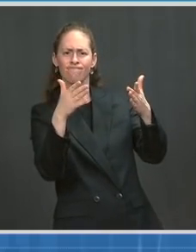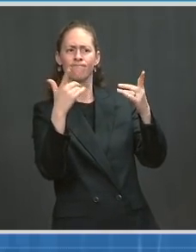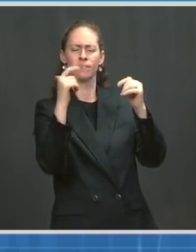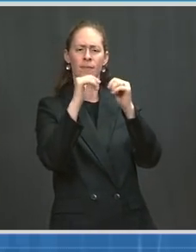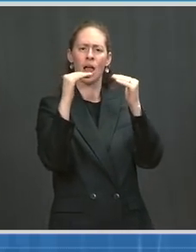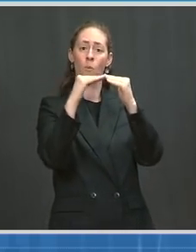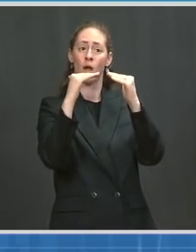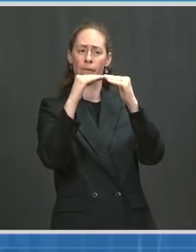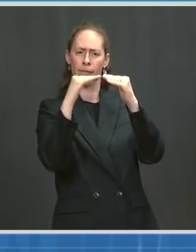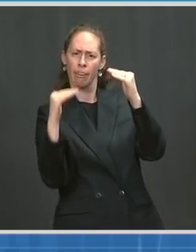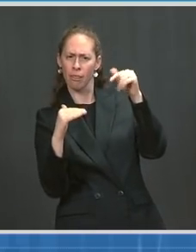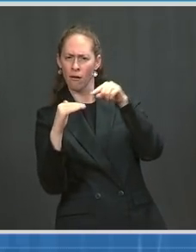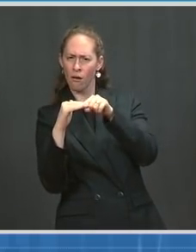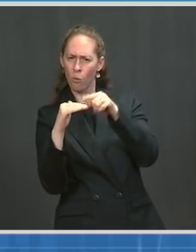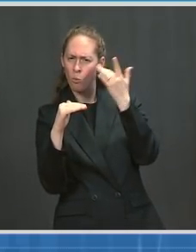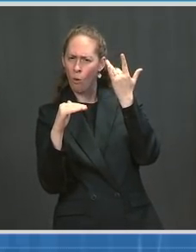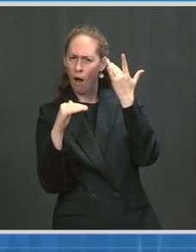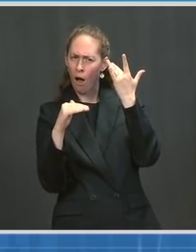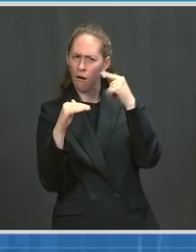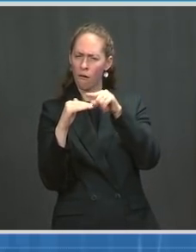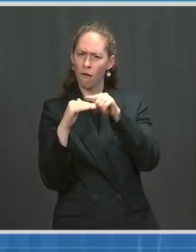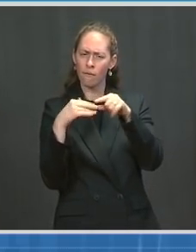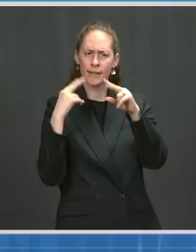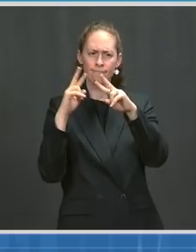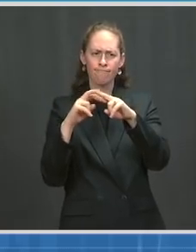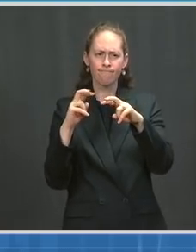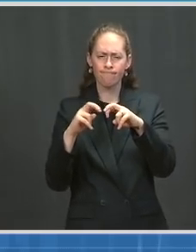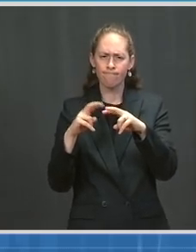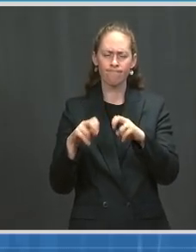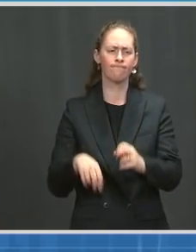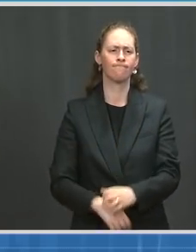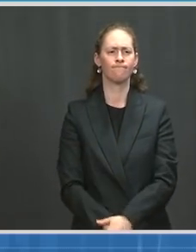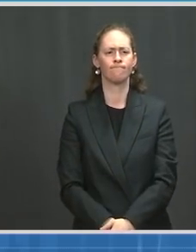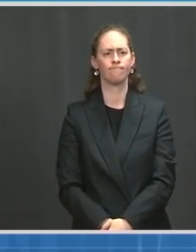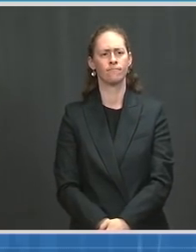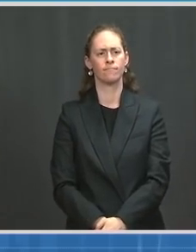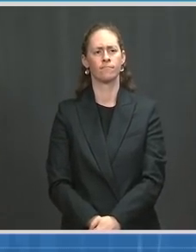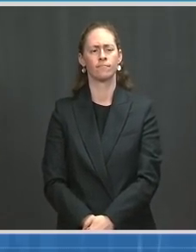that success is not just determined by how many people we get vaccinated,